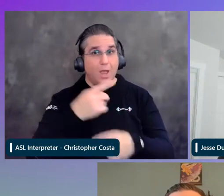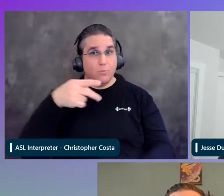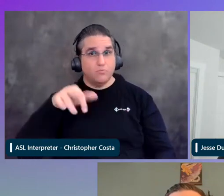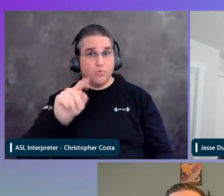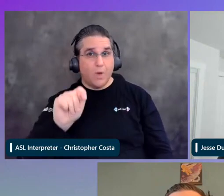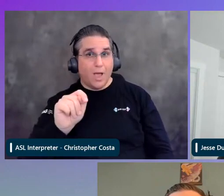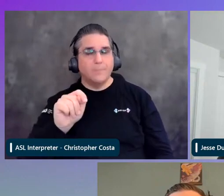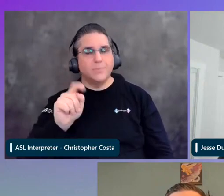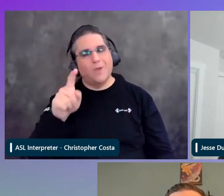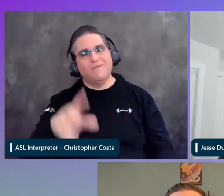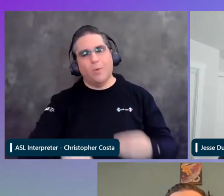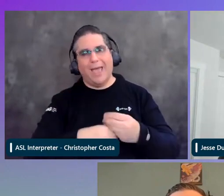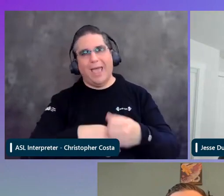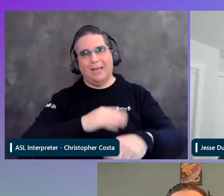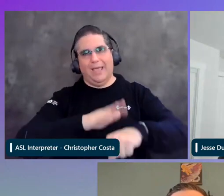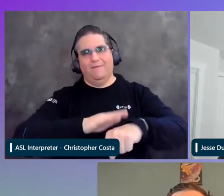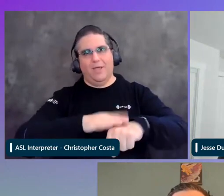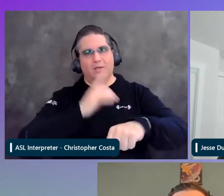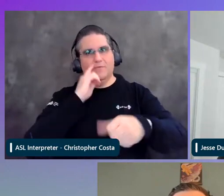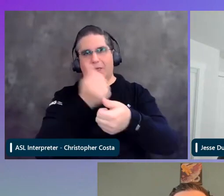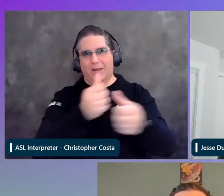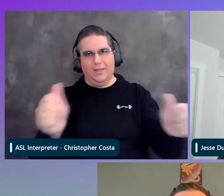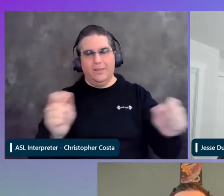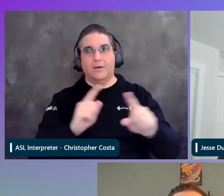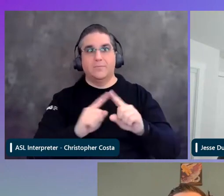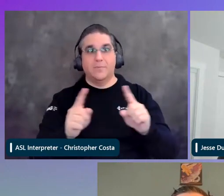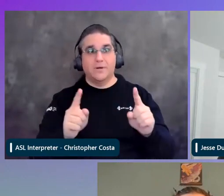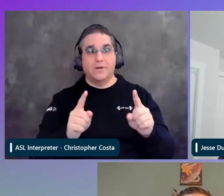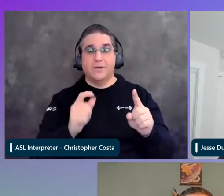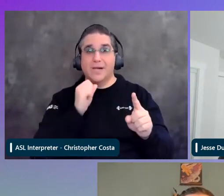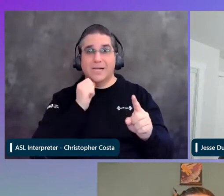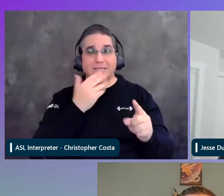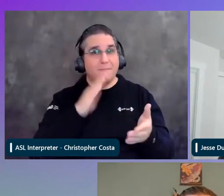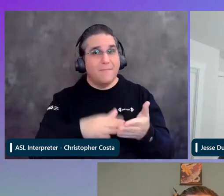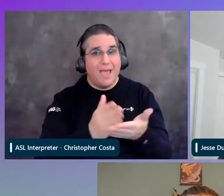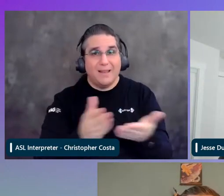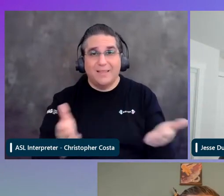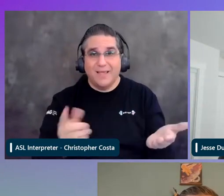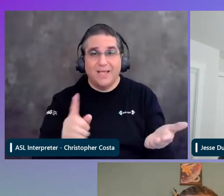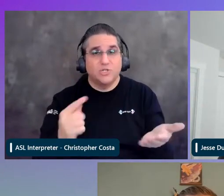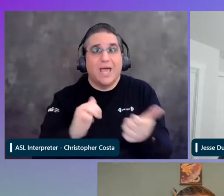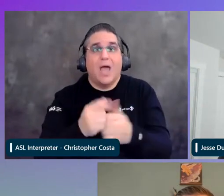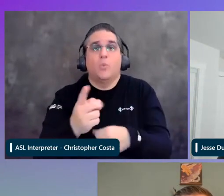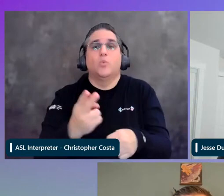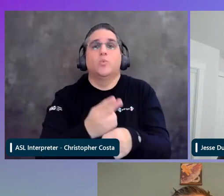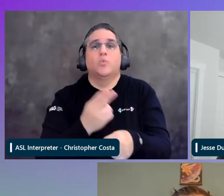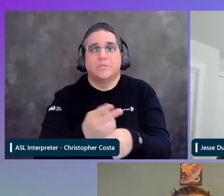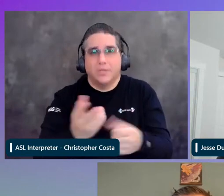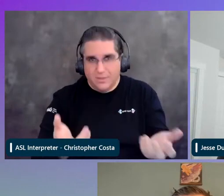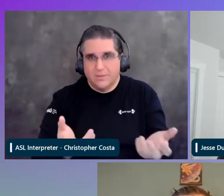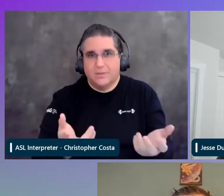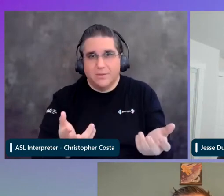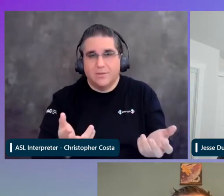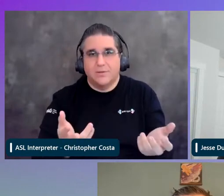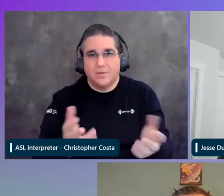caveats and anything but inherently it's not a bad thing, it is just how you use it. So I